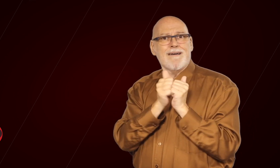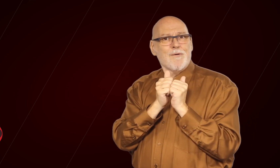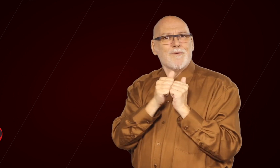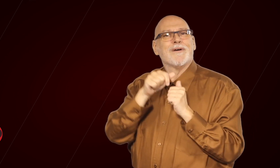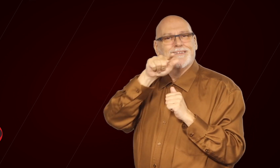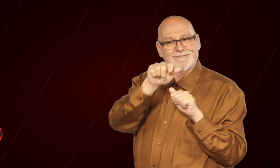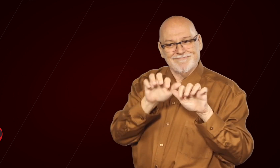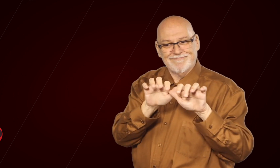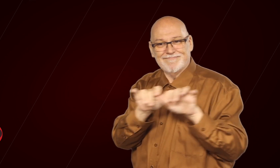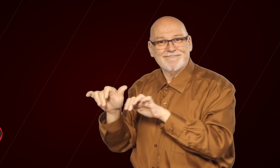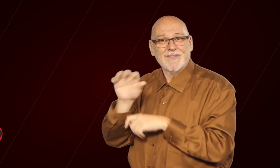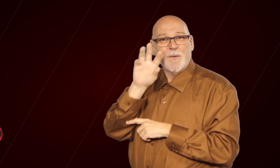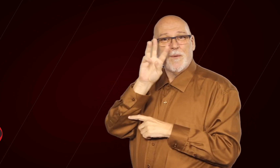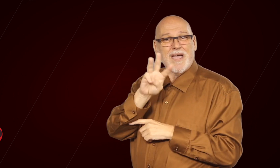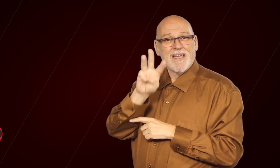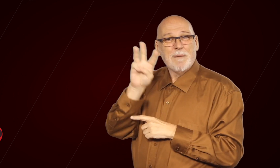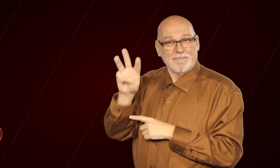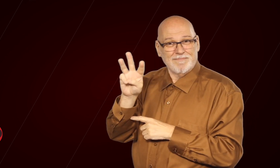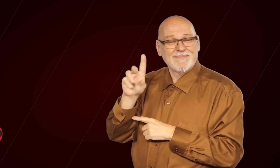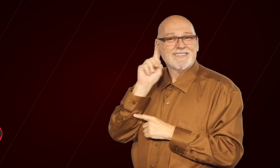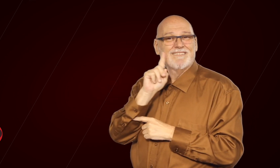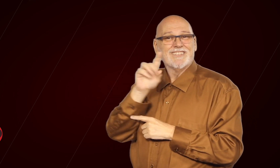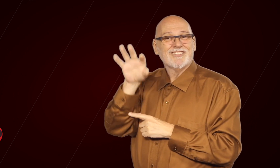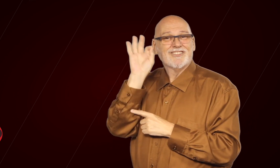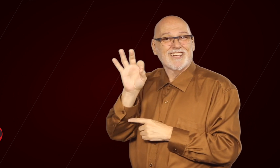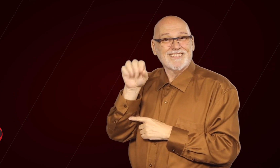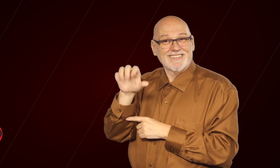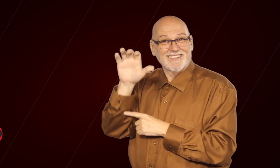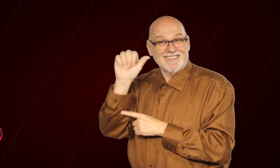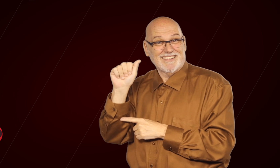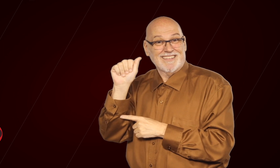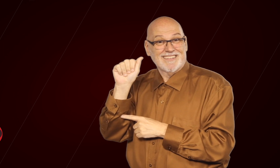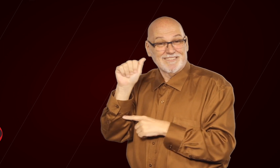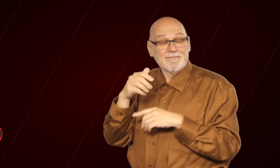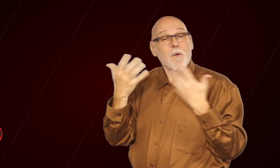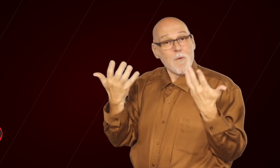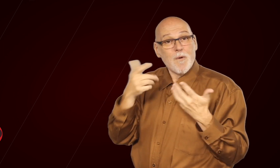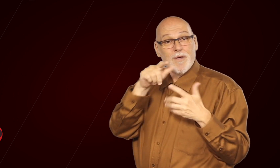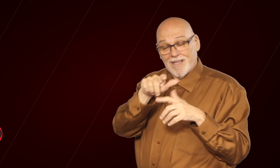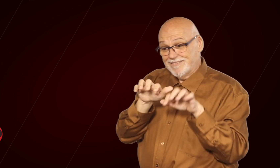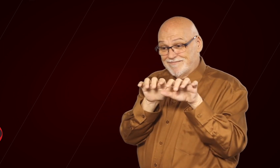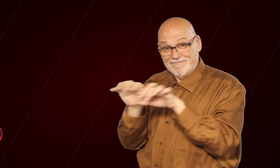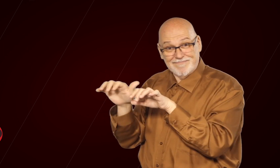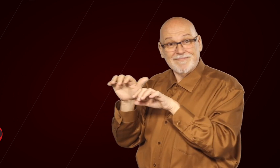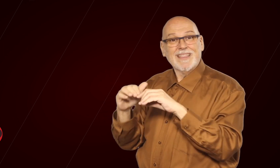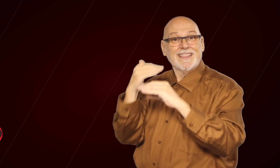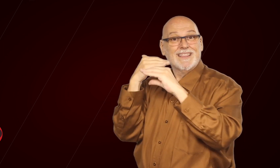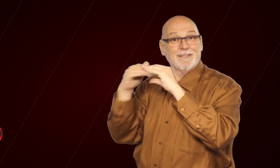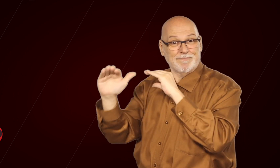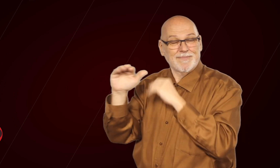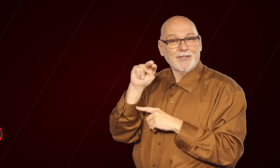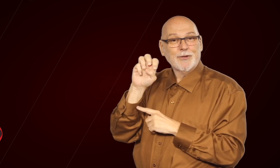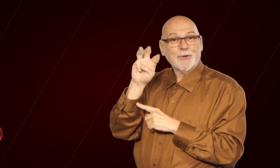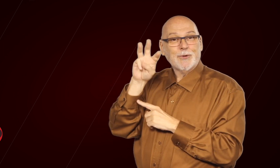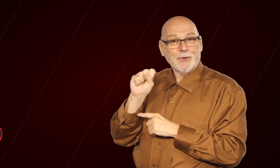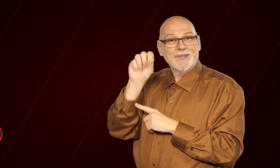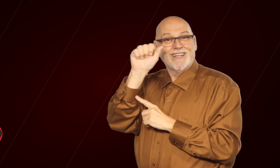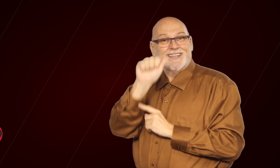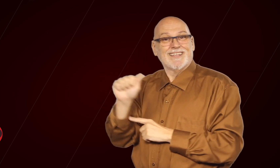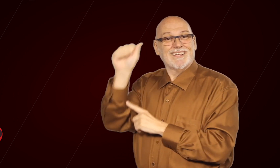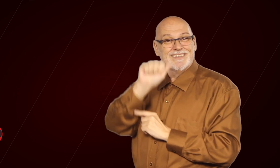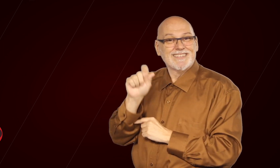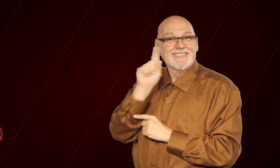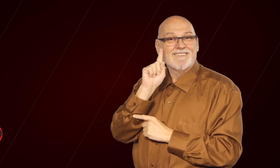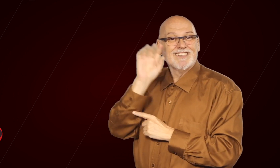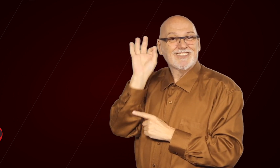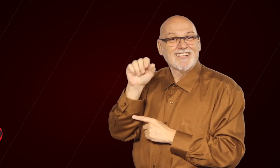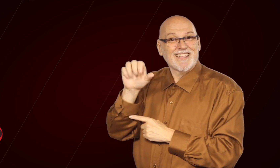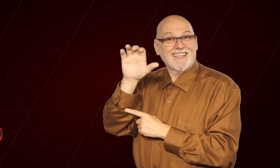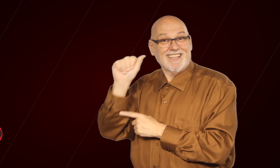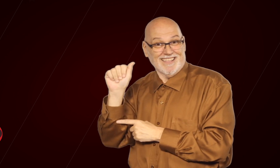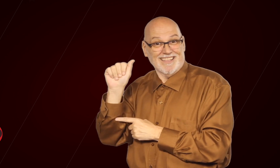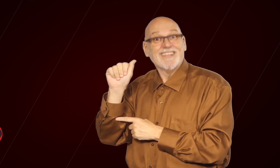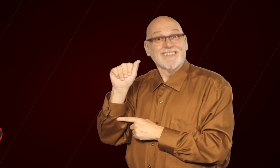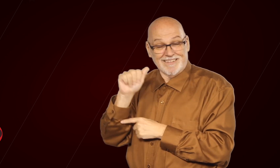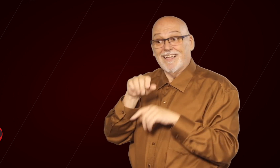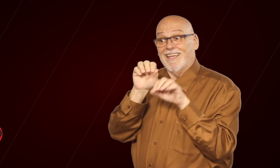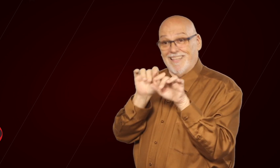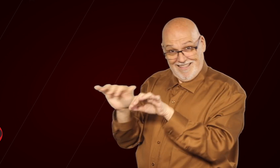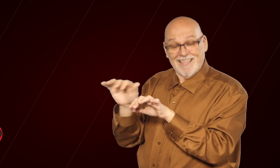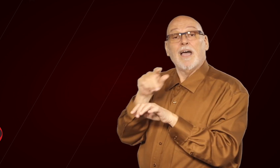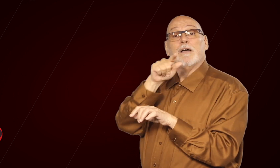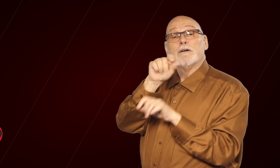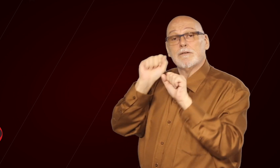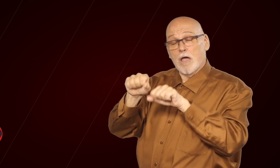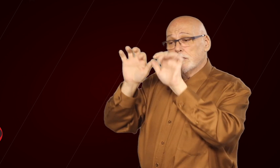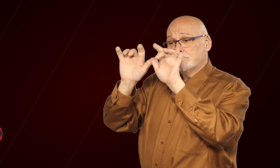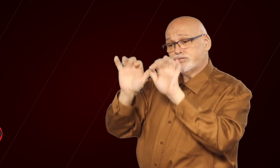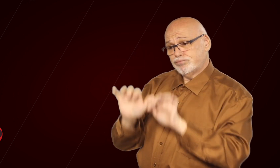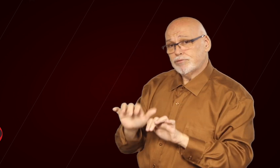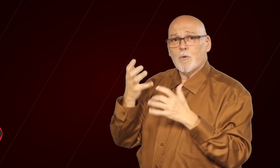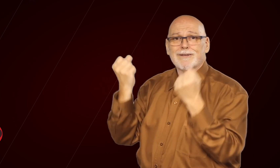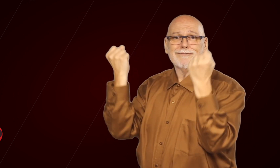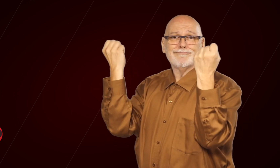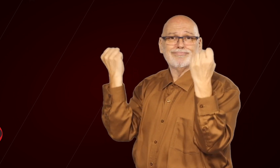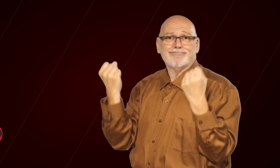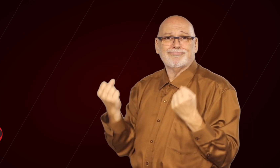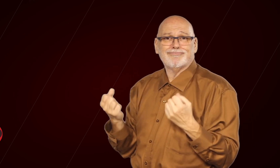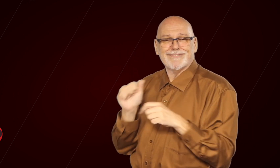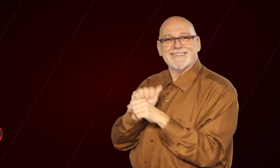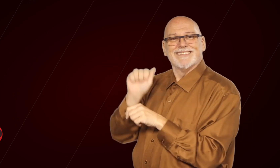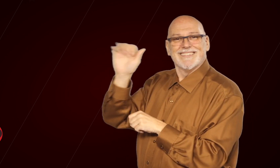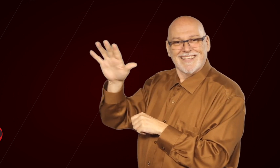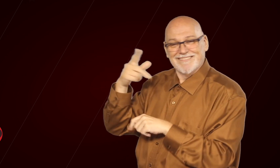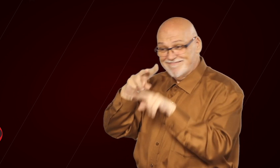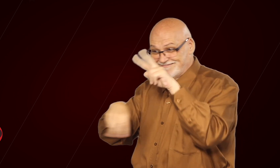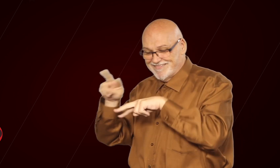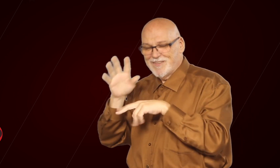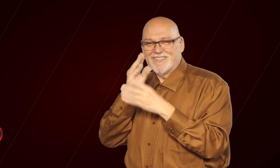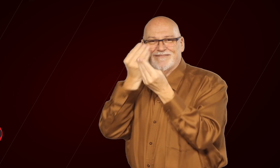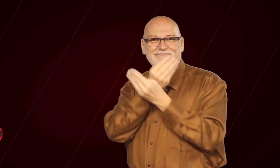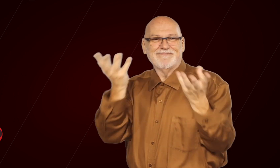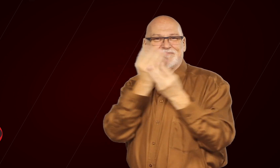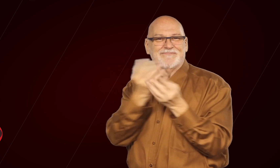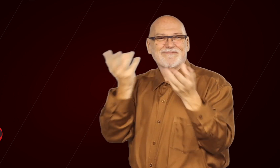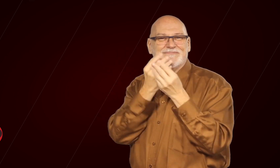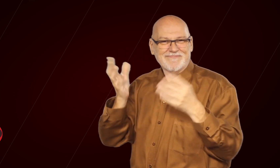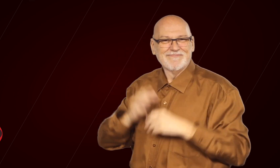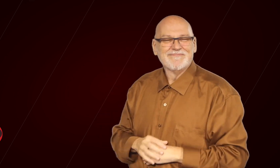our website www.DeafDots.ca or email to news@deafdots.ca.